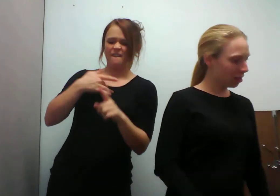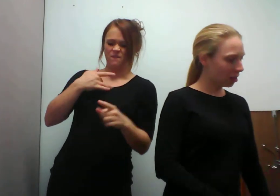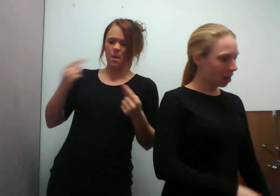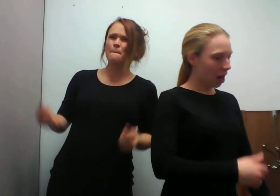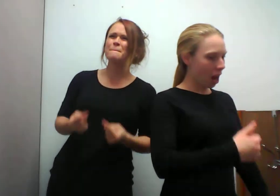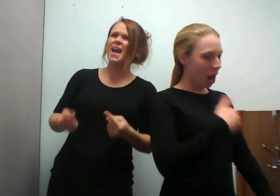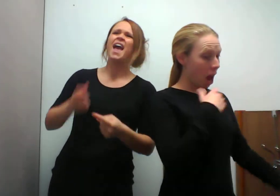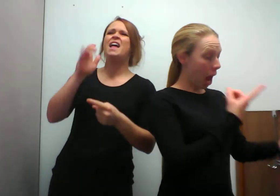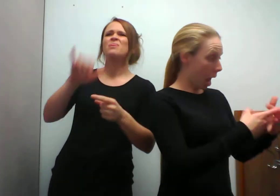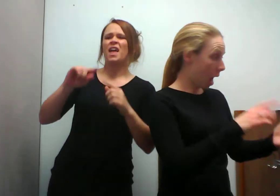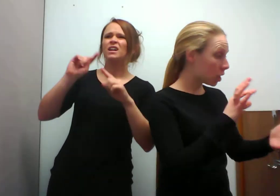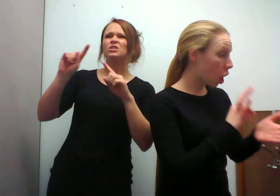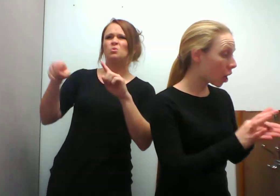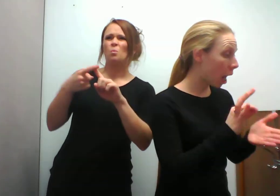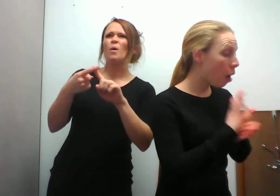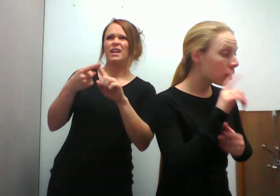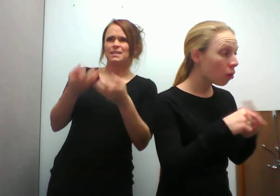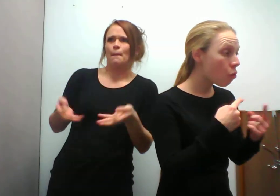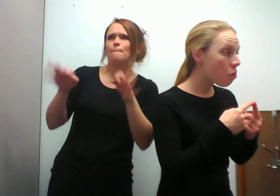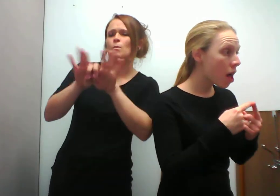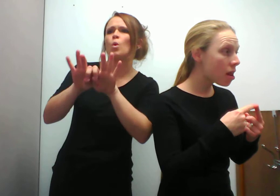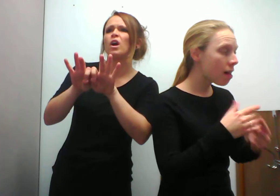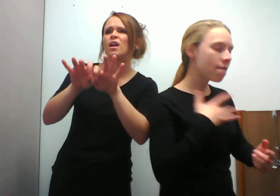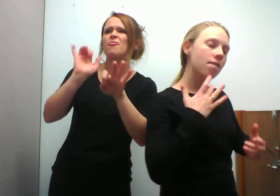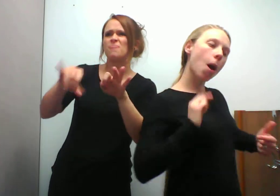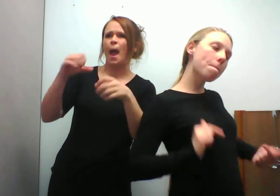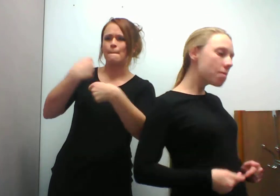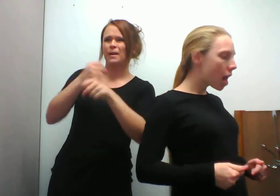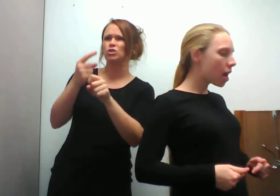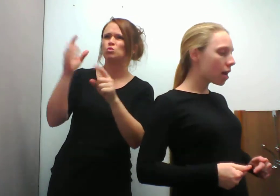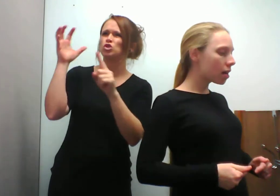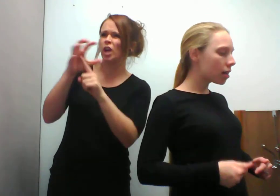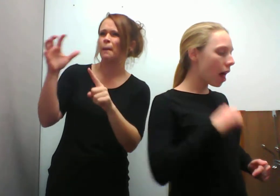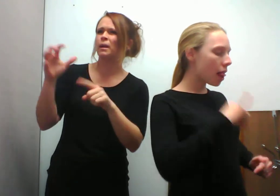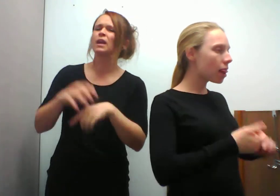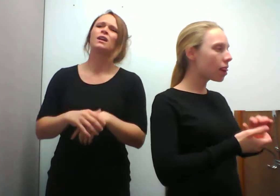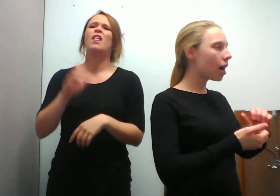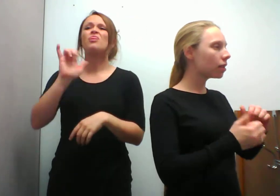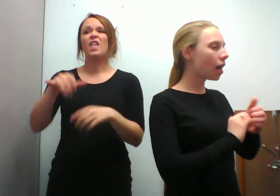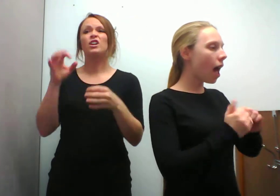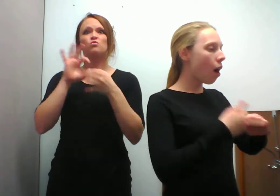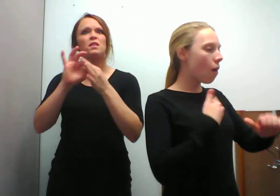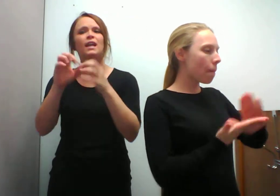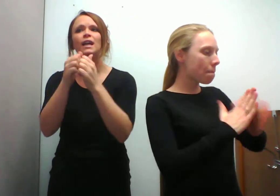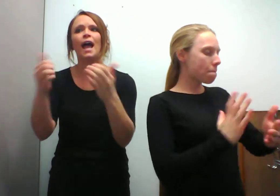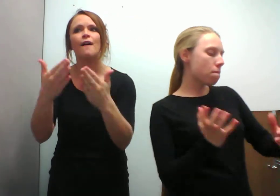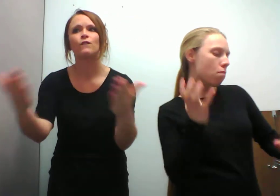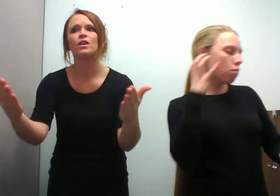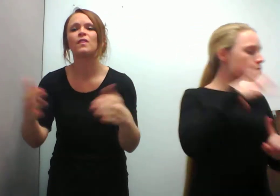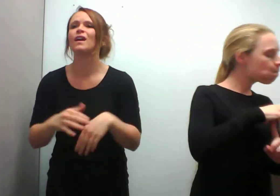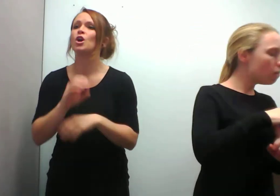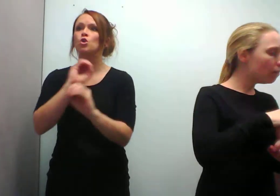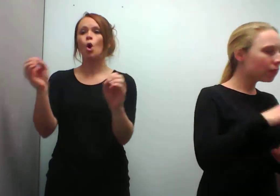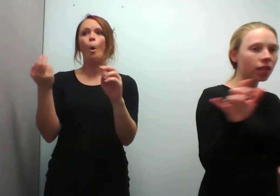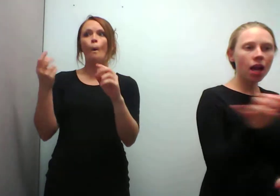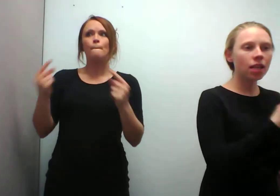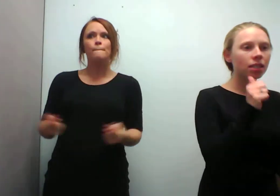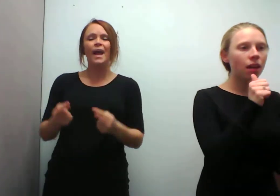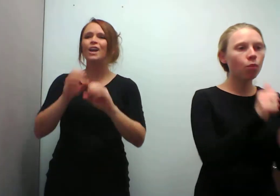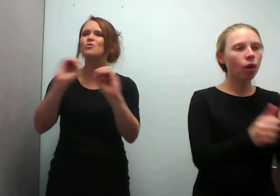that's when it really counts." that's what makes you a champion thats how it is with everything..no pain no gain.